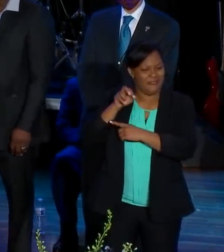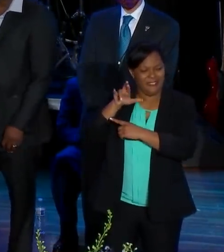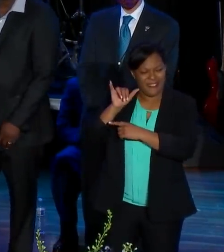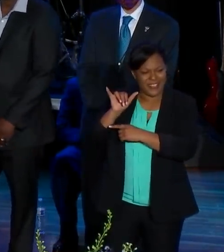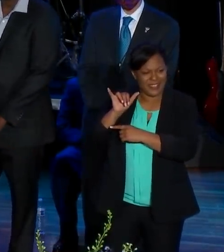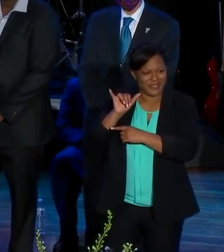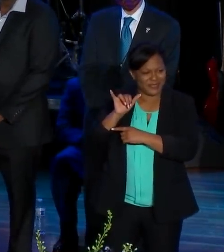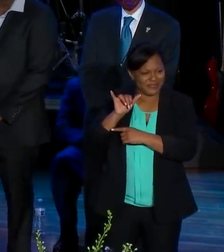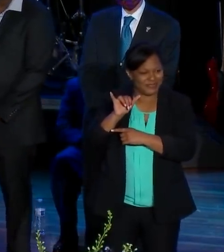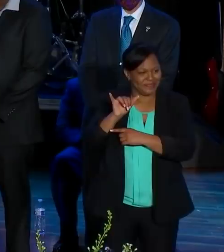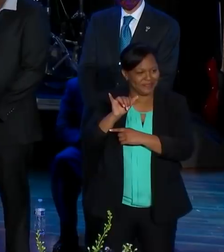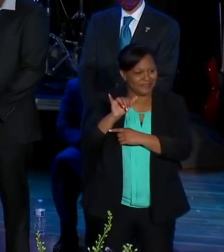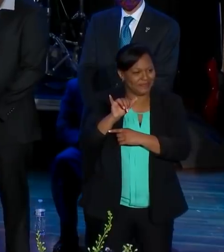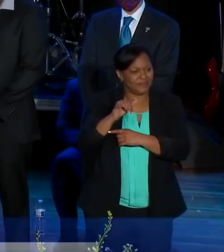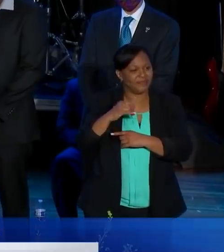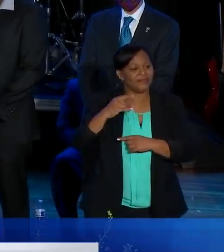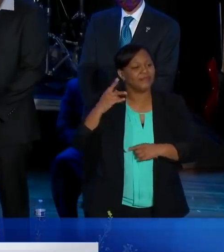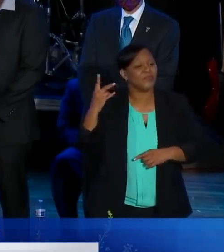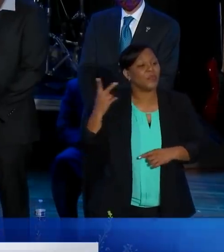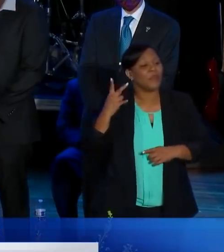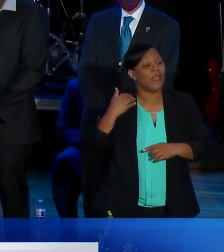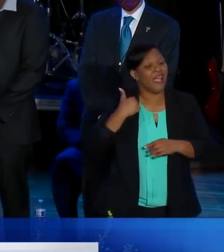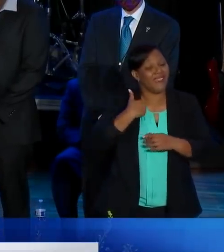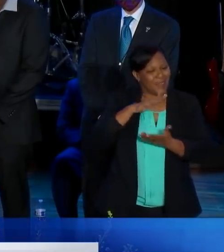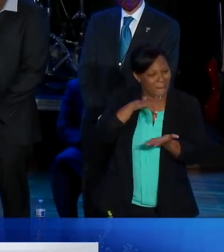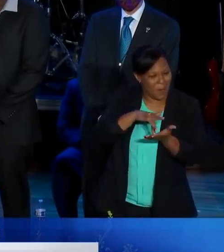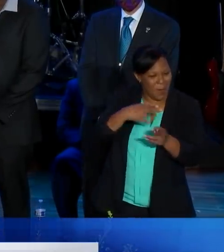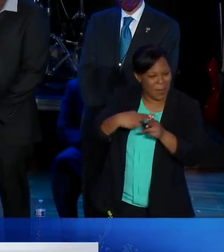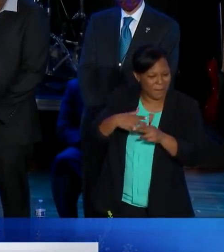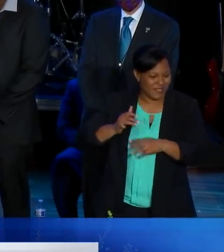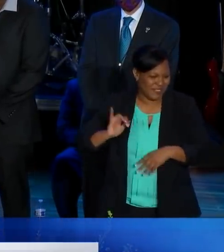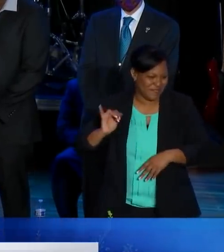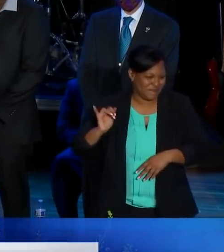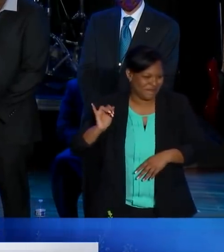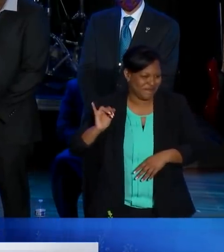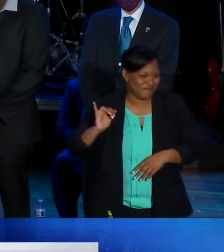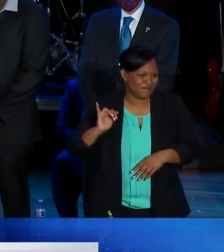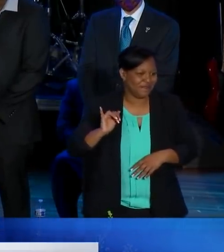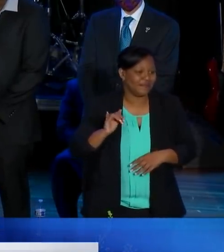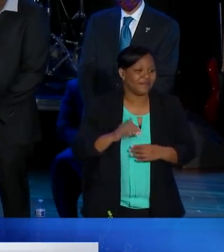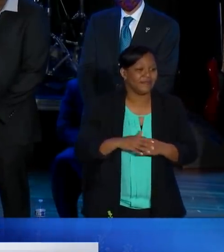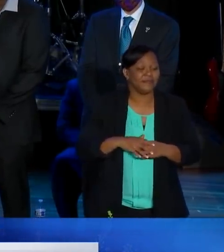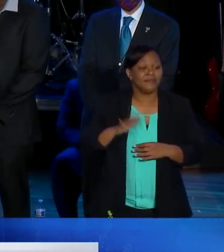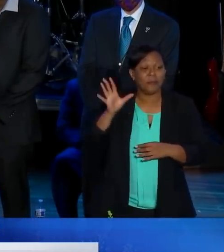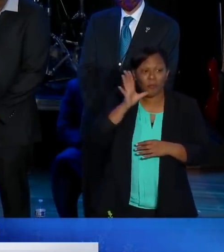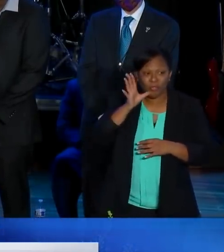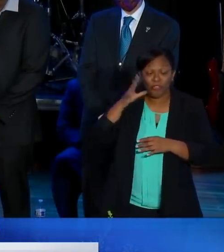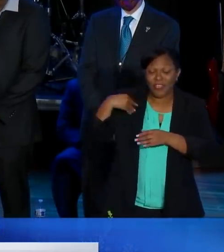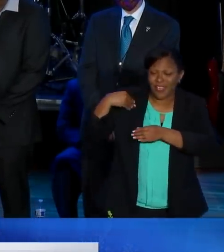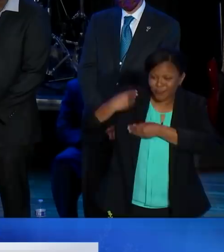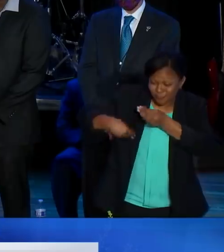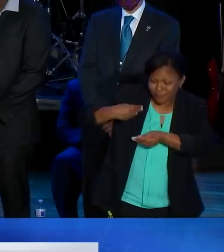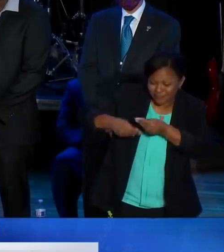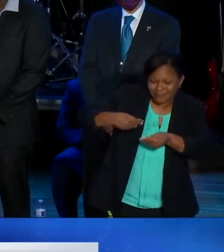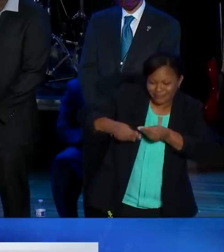I'M BRANDON WILLIAMS, GEORGE'S NEPHEW. I CALL HIM PERRY. WE HAPPEN TO SHARE THE SAME